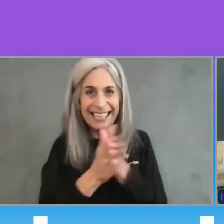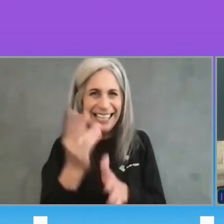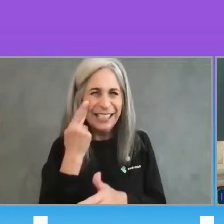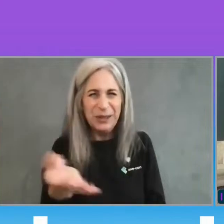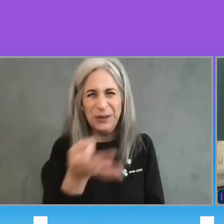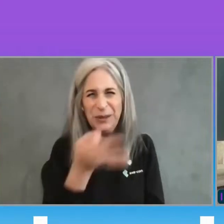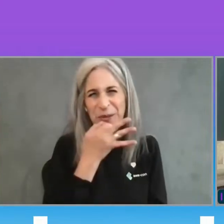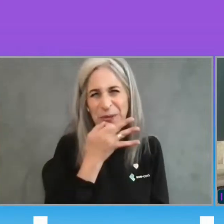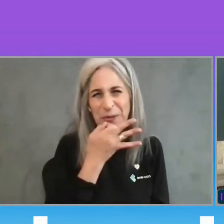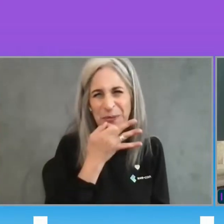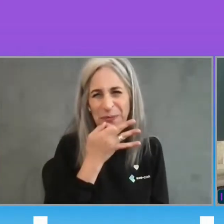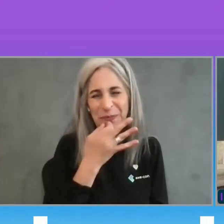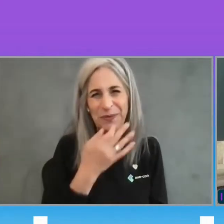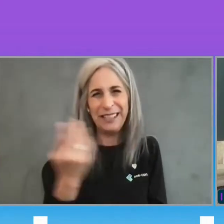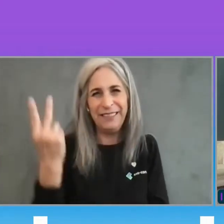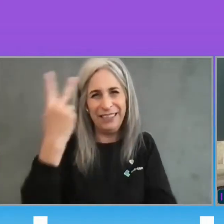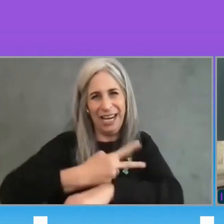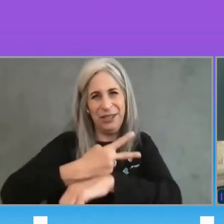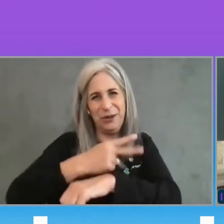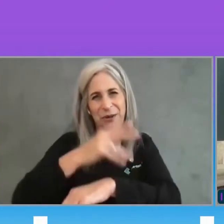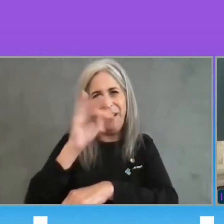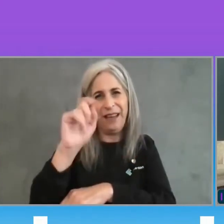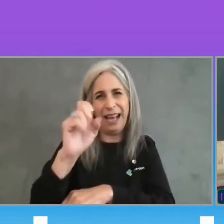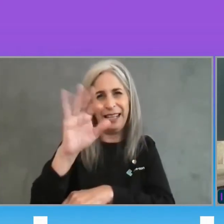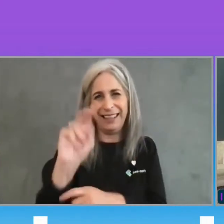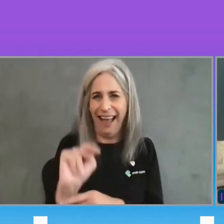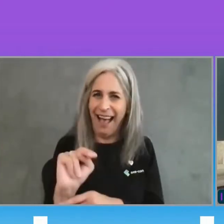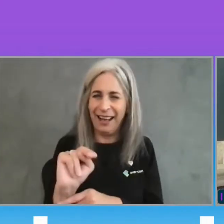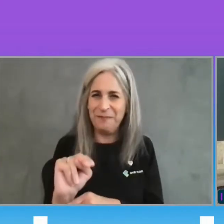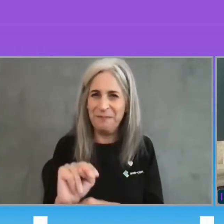you all soon for day two of Axe-co